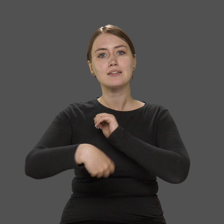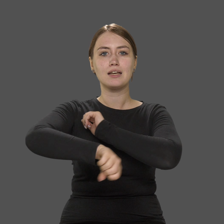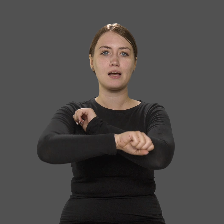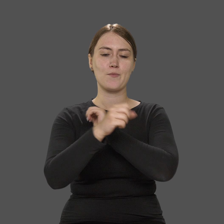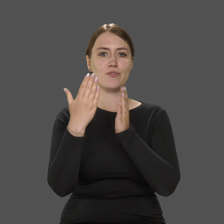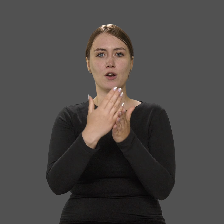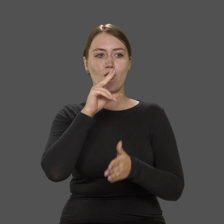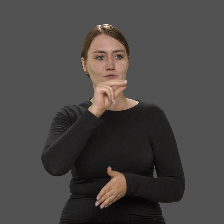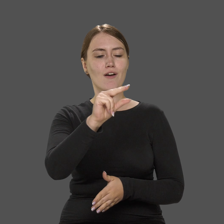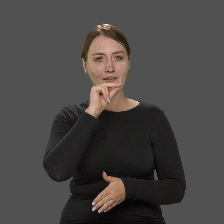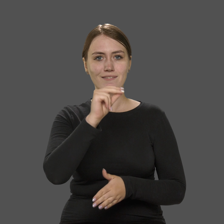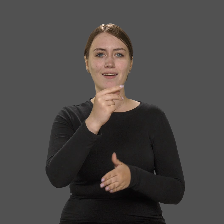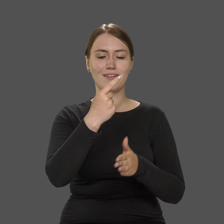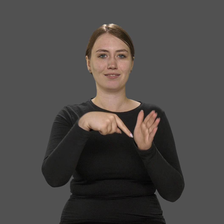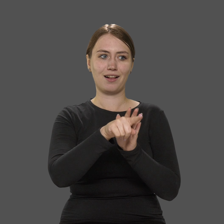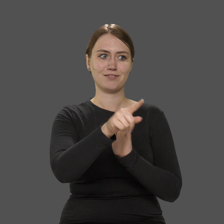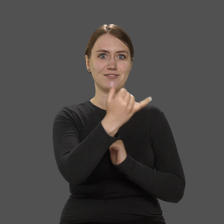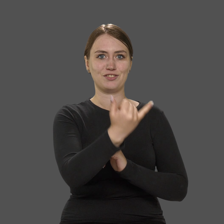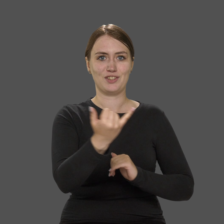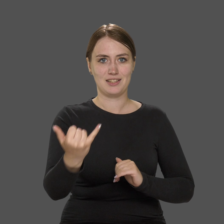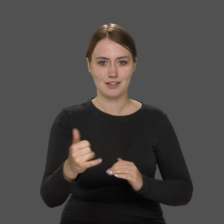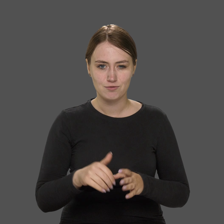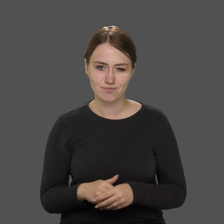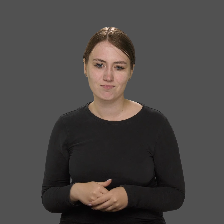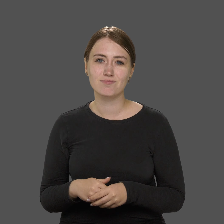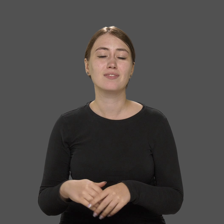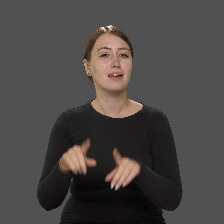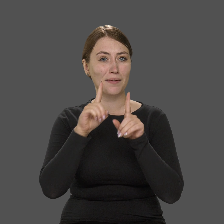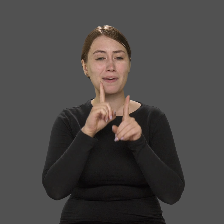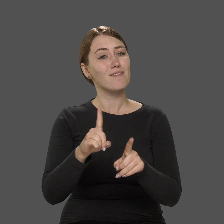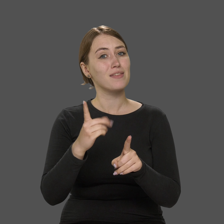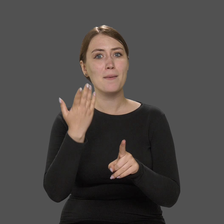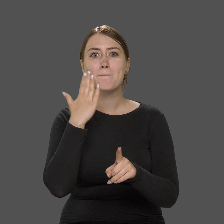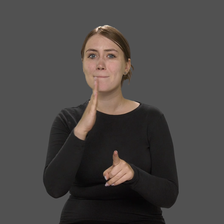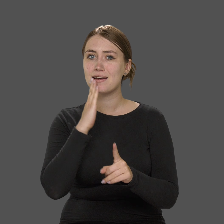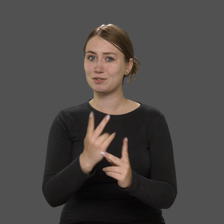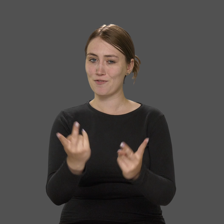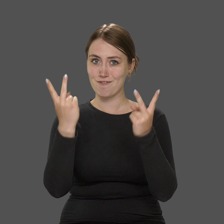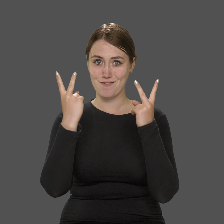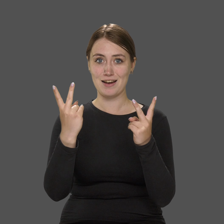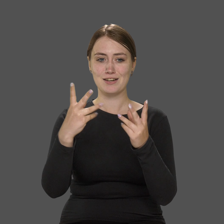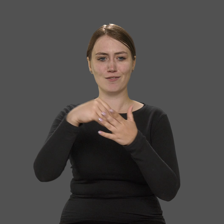in favor of speaking to the child. This is very important —